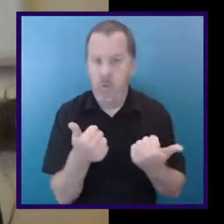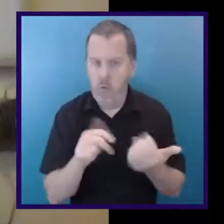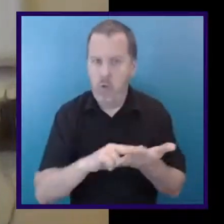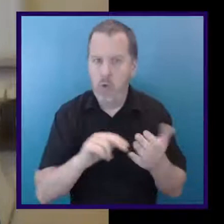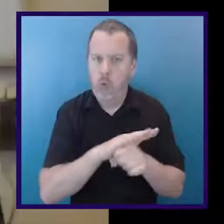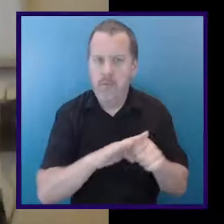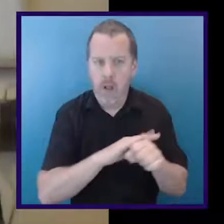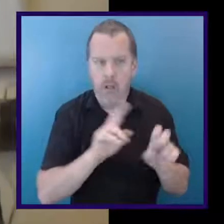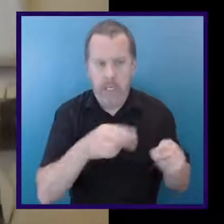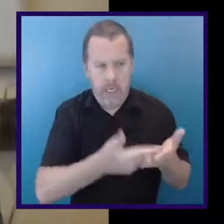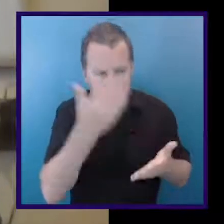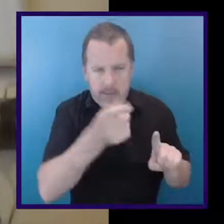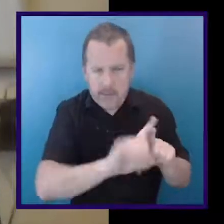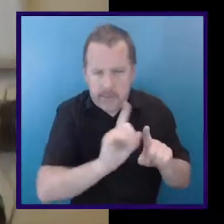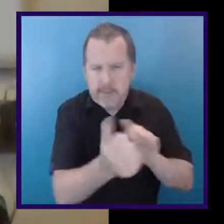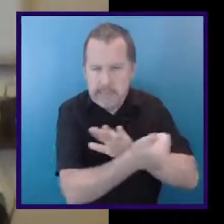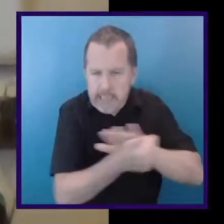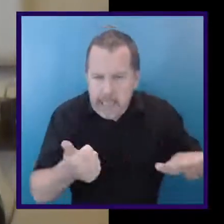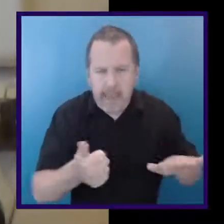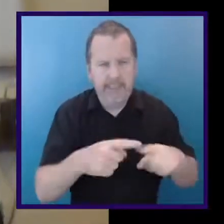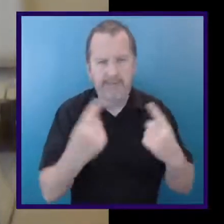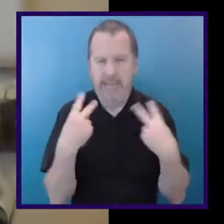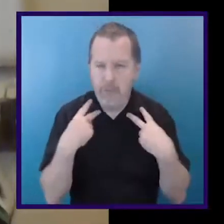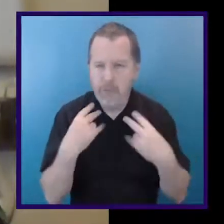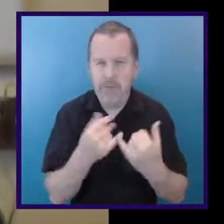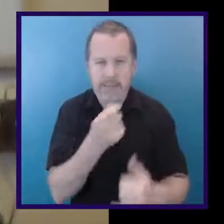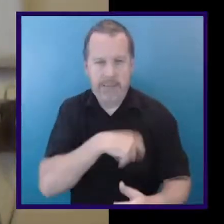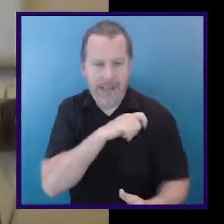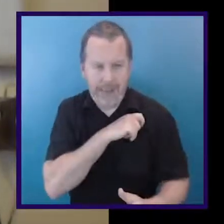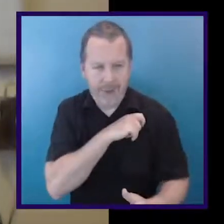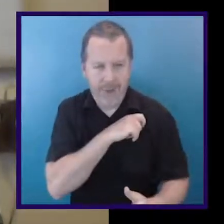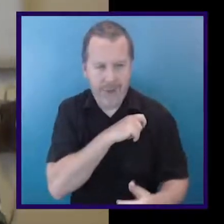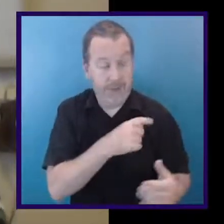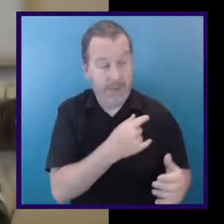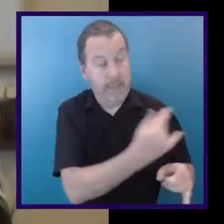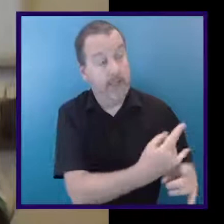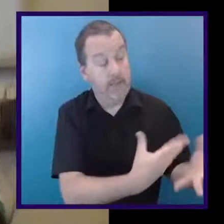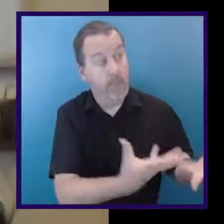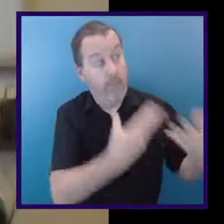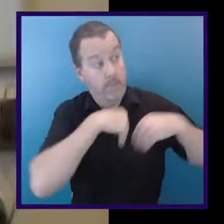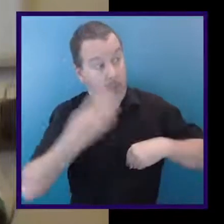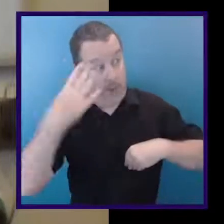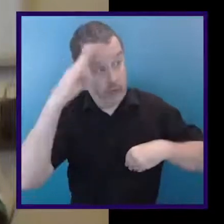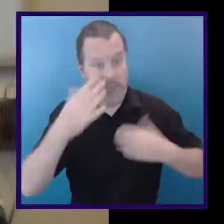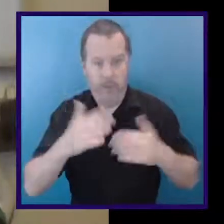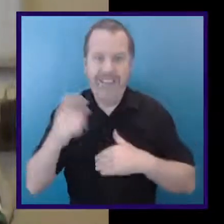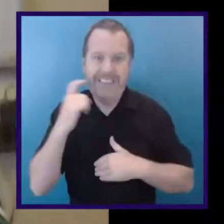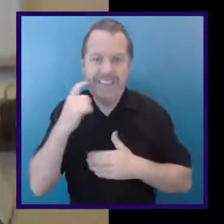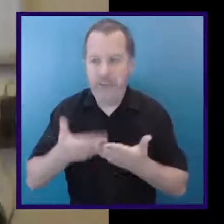because we had the opportunities to learn the skills to learn other languages like Spanish in high school, noq it's much easier for us.